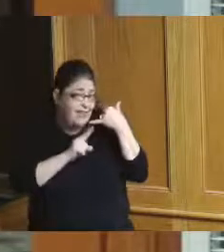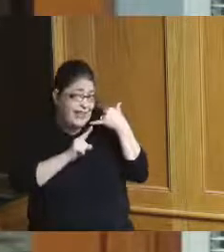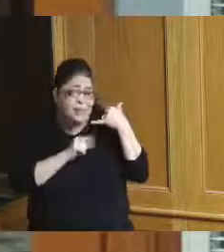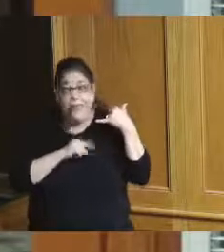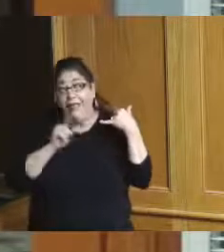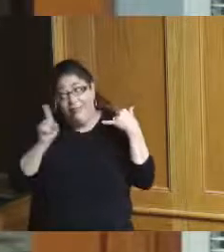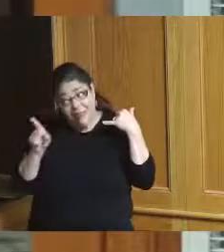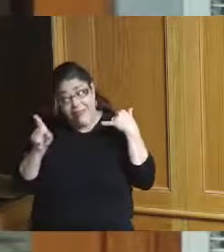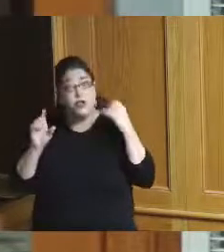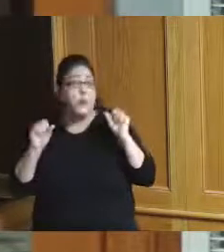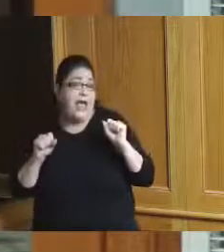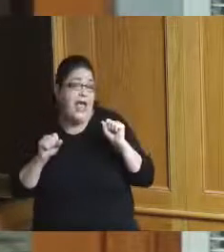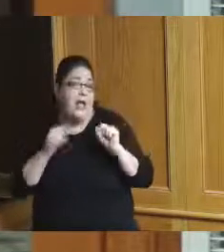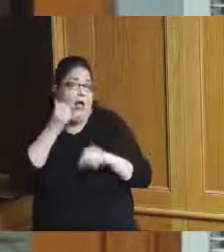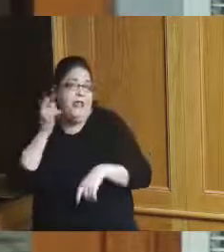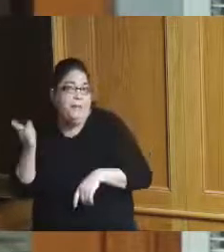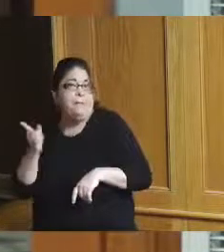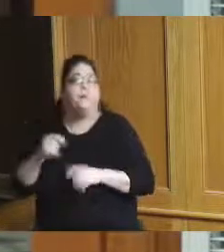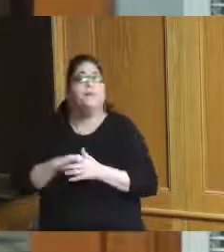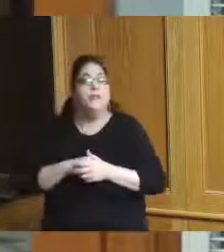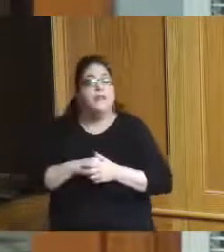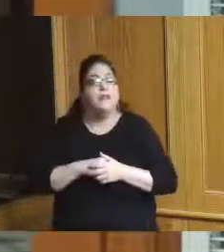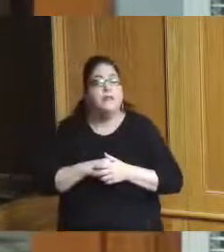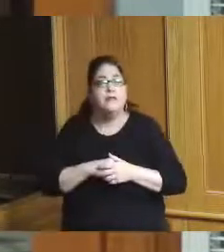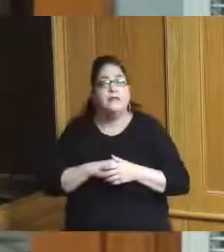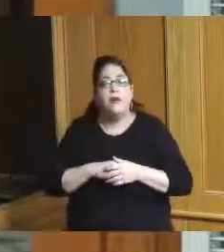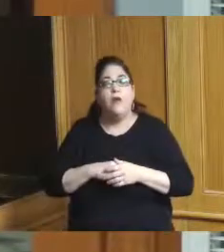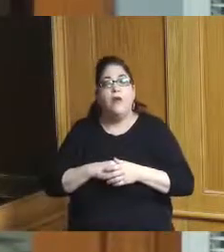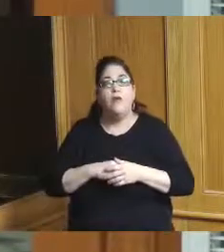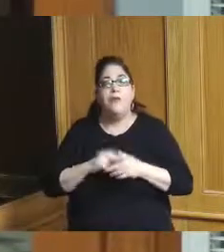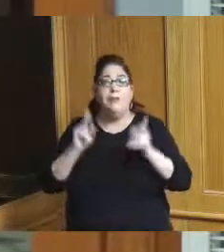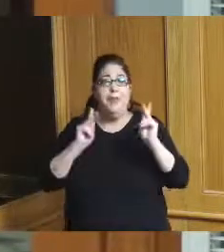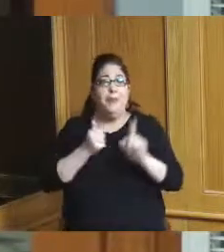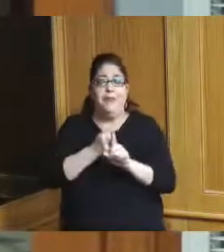have to call that and a lot of times we're dealing with people that don't even have computer access